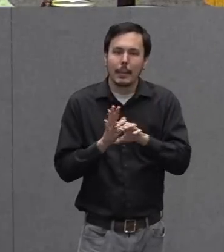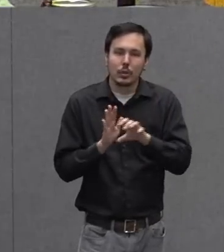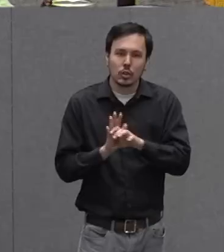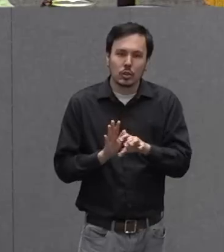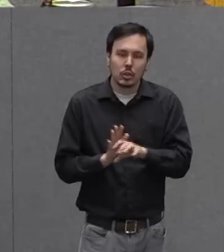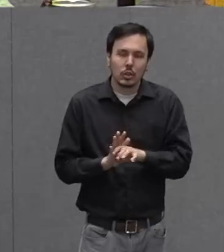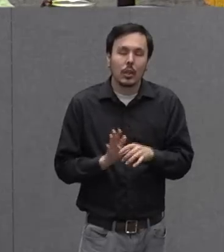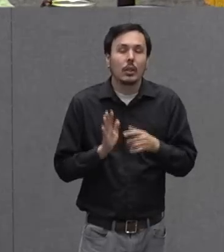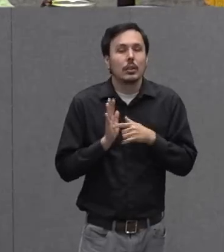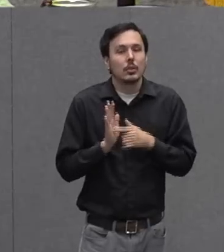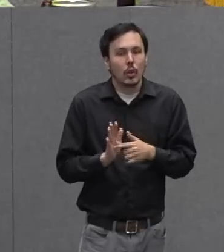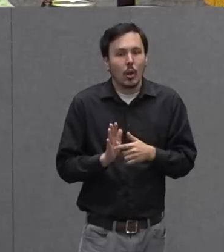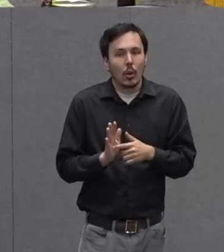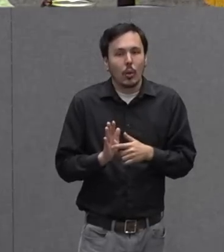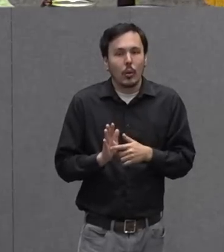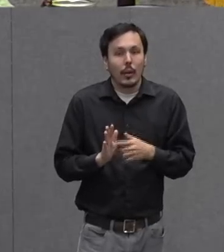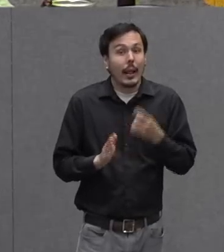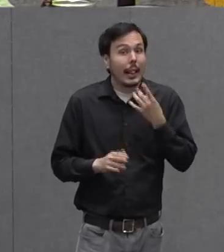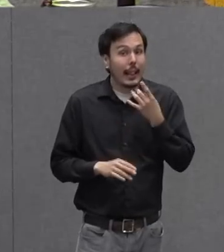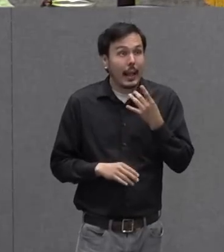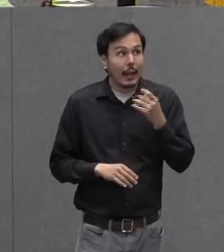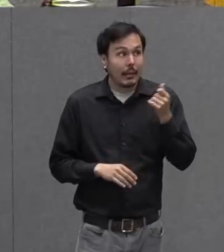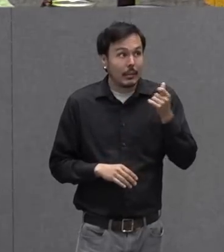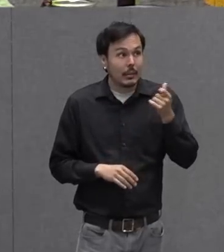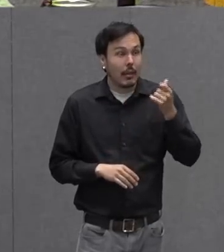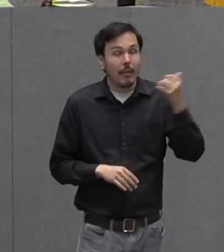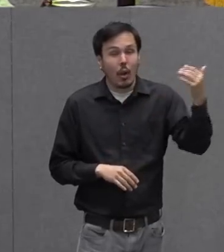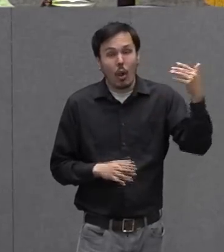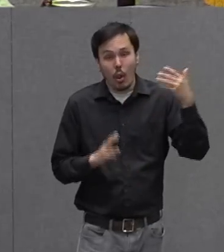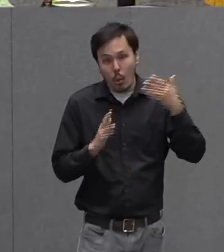to show that light was coming through the window.